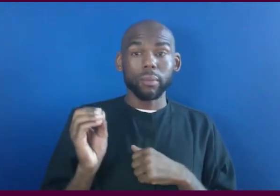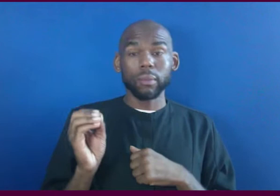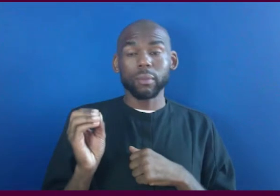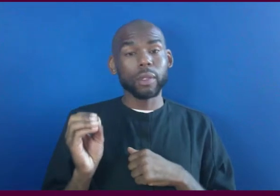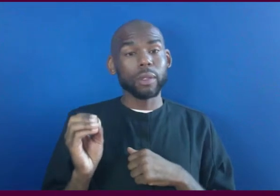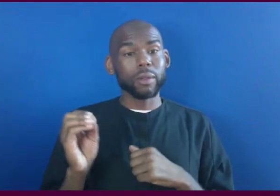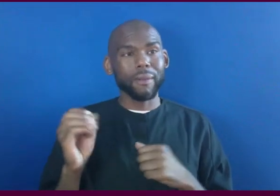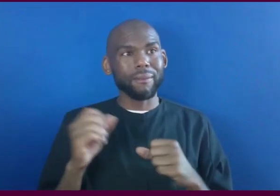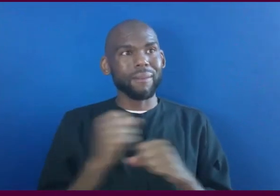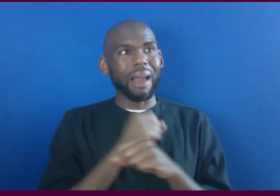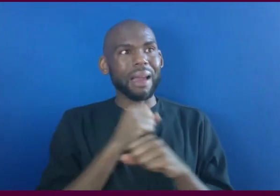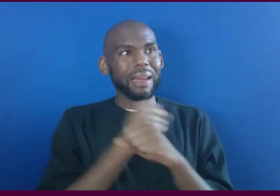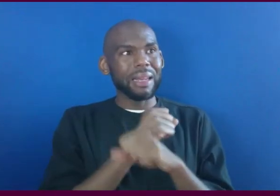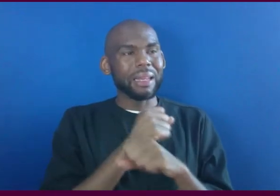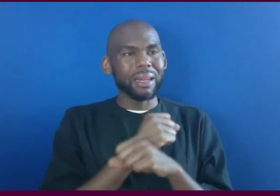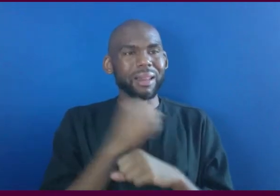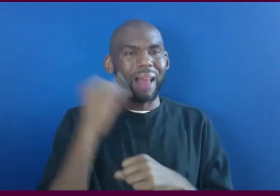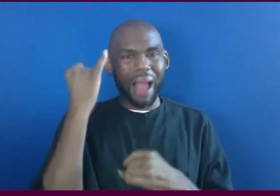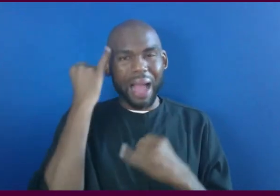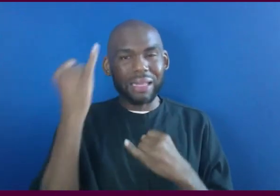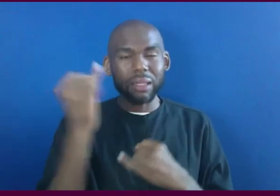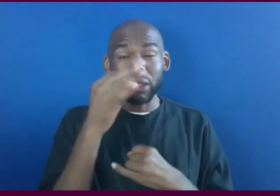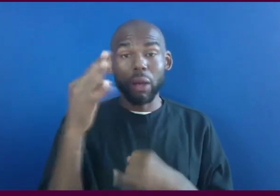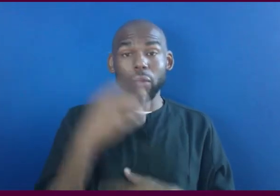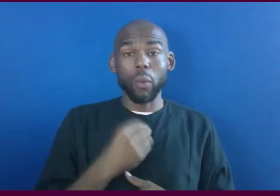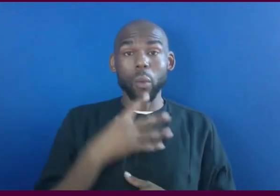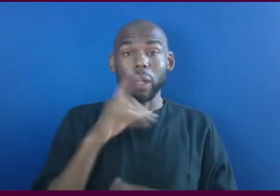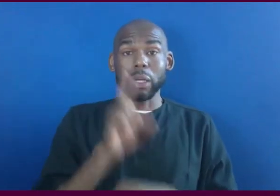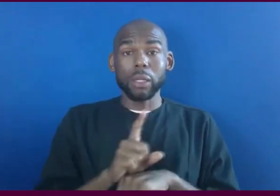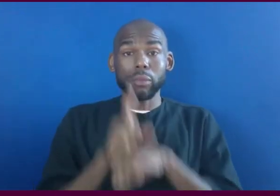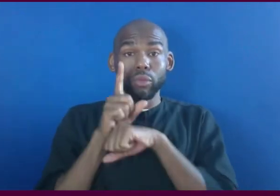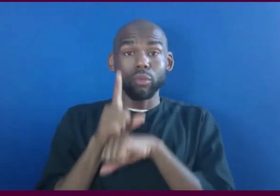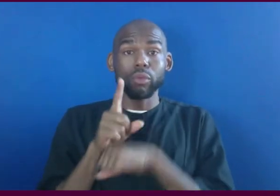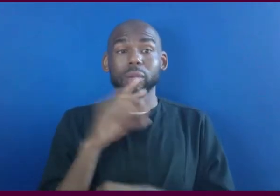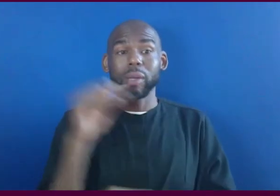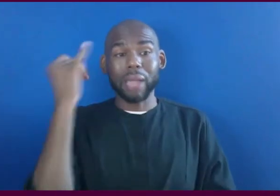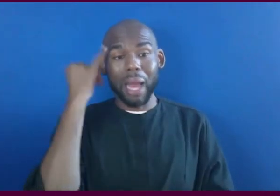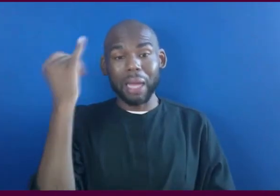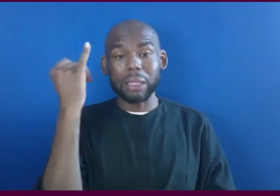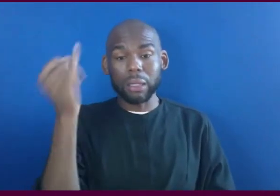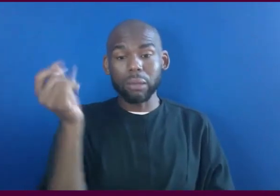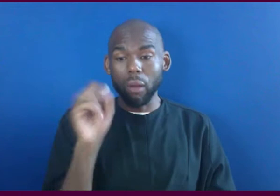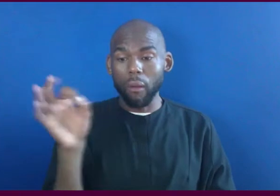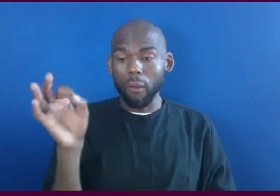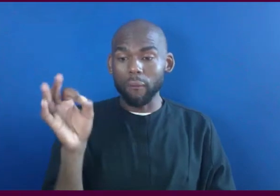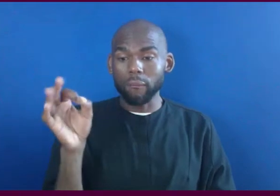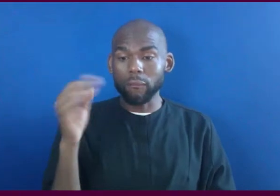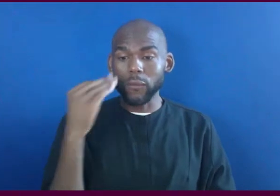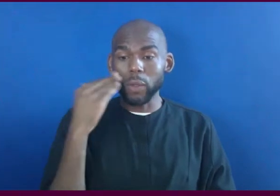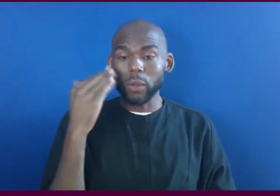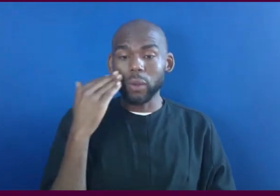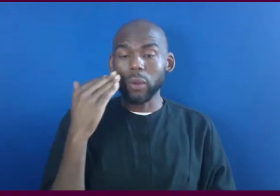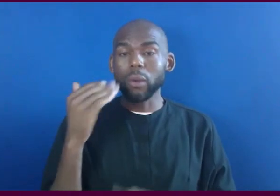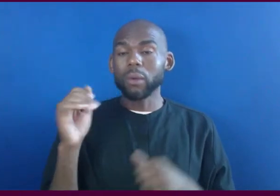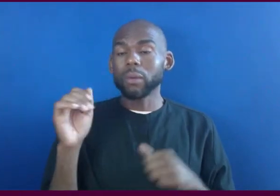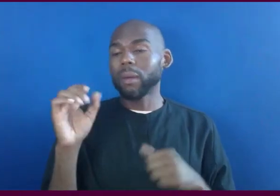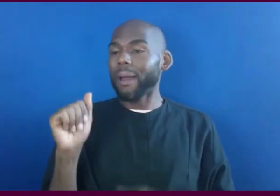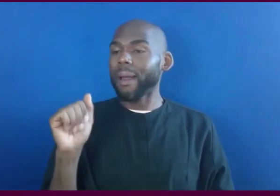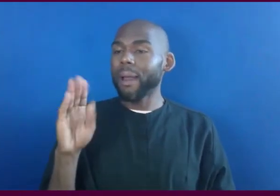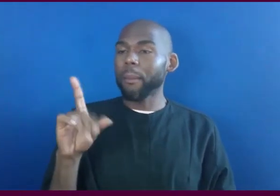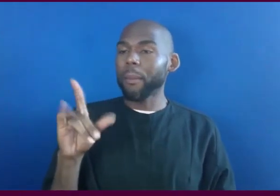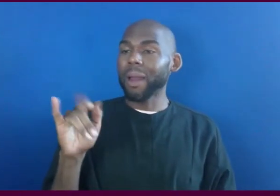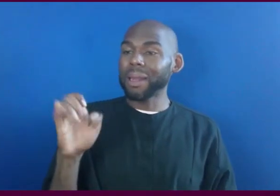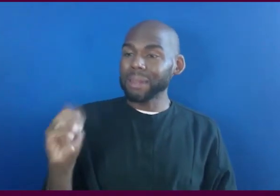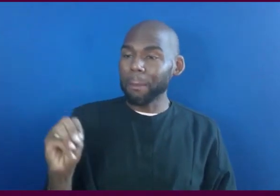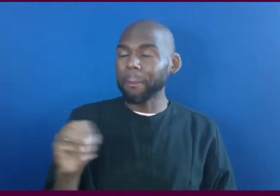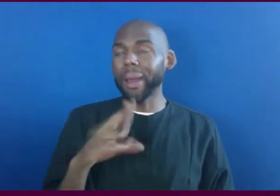And fighting those ideas of white supremacy and fighting those ideas of ableism and racism